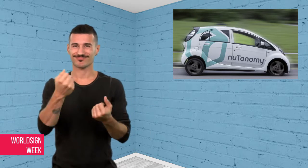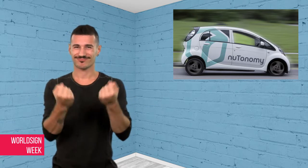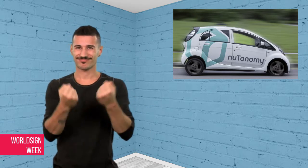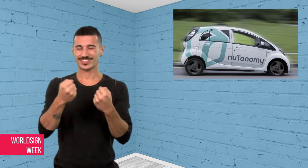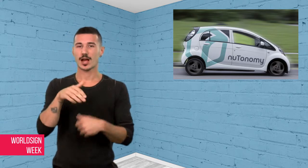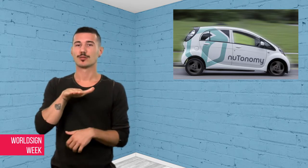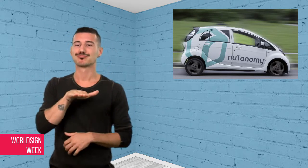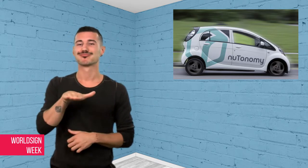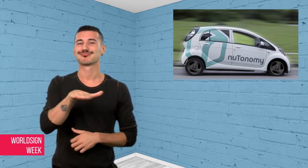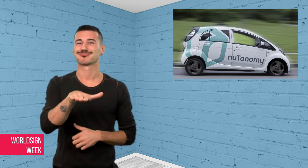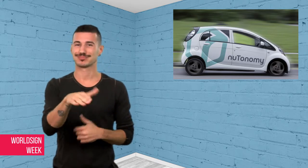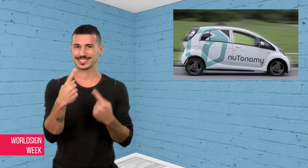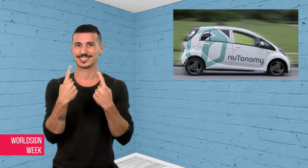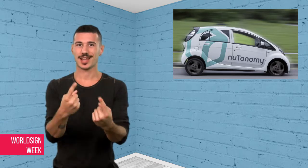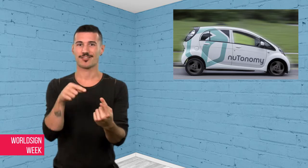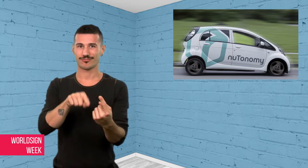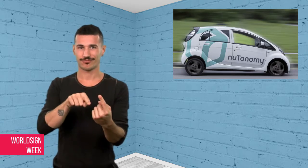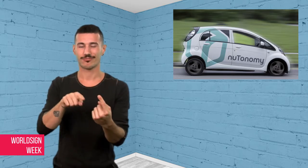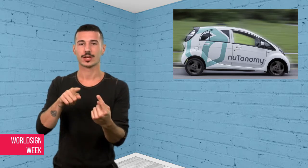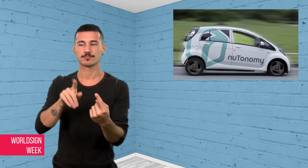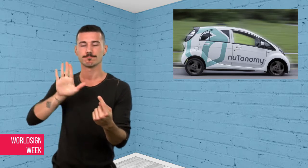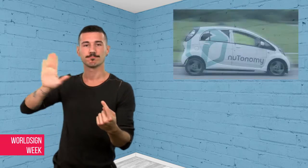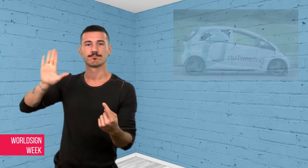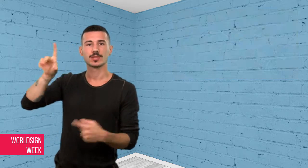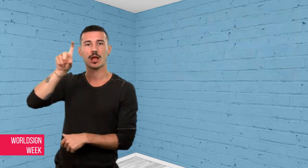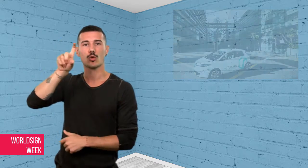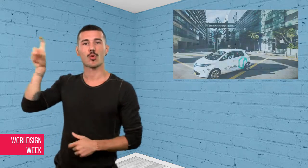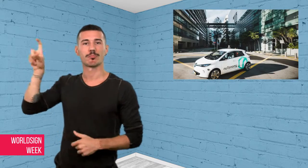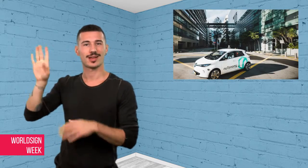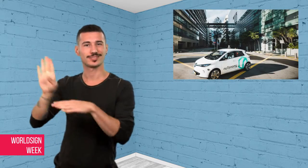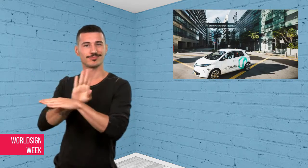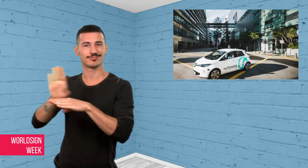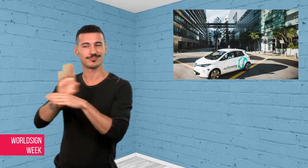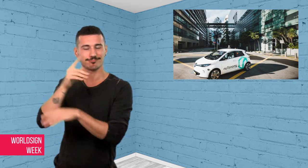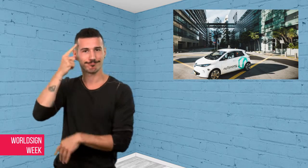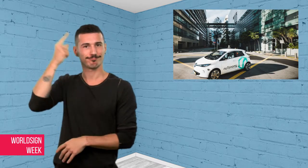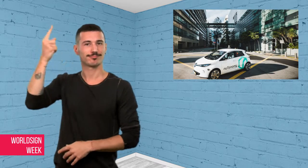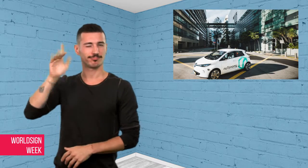The new vehicles were created by NuTonomy, a